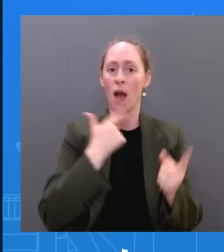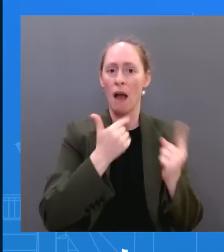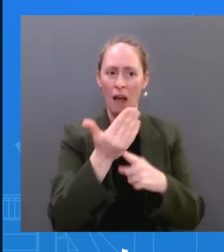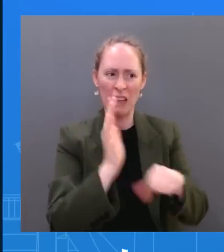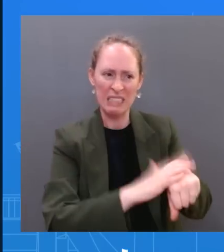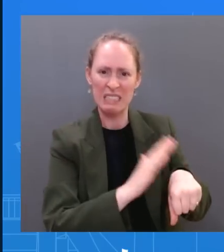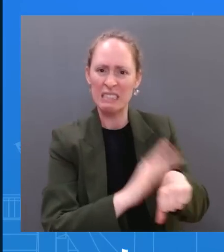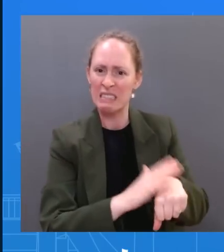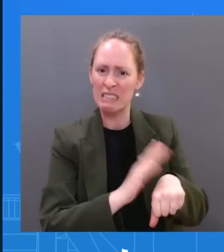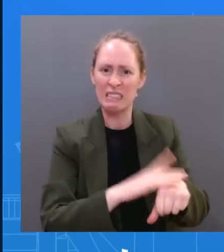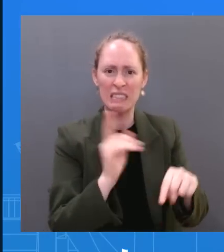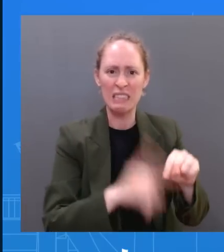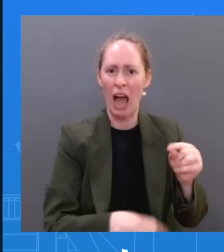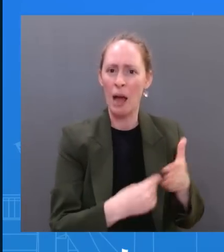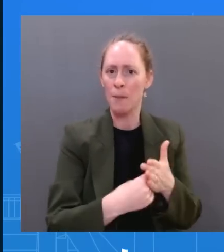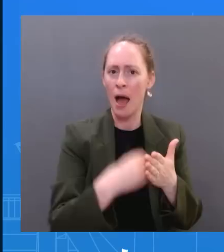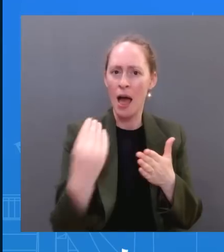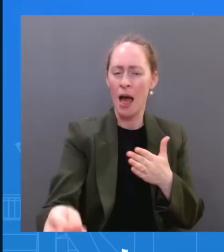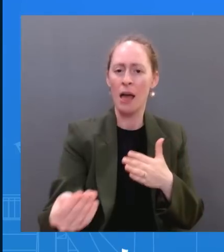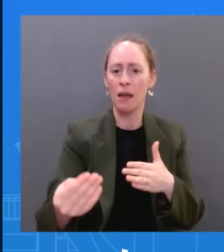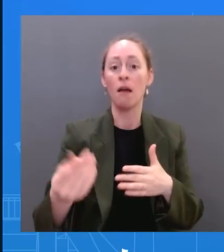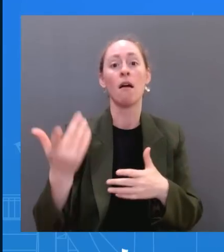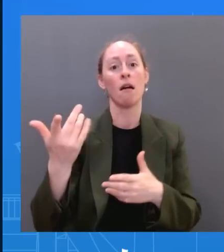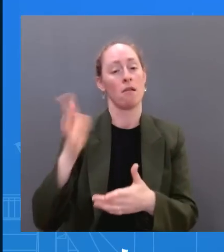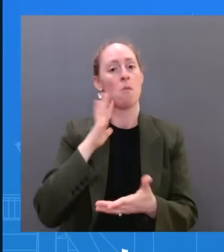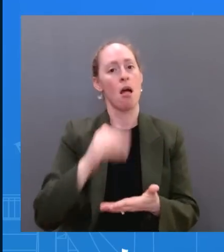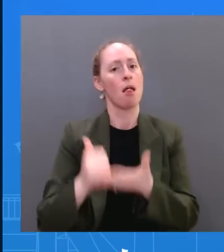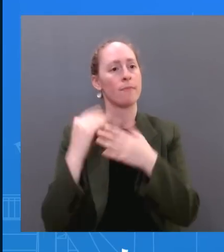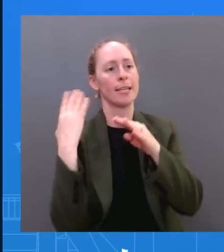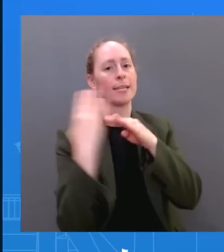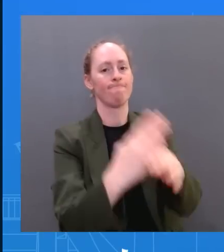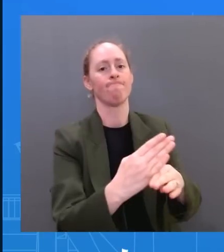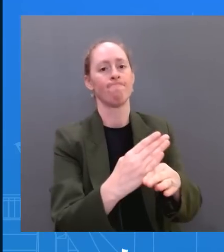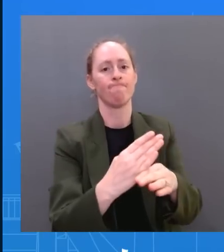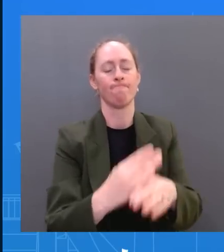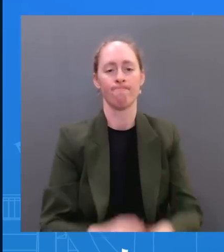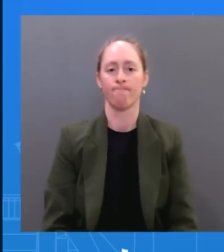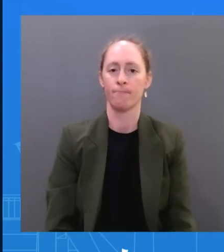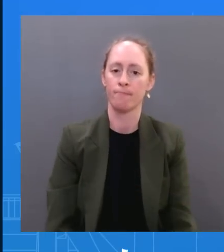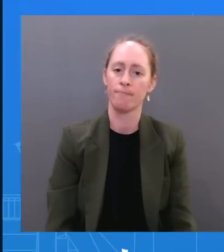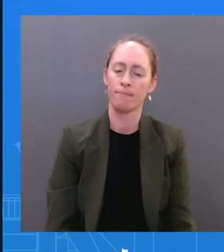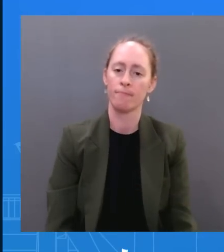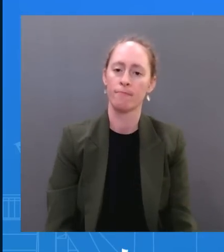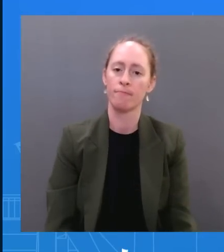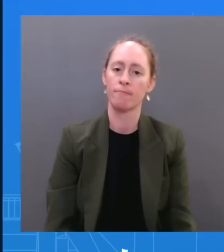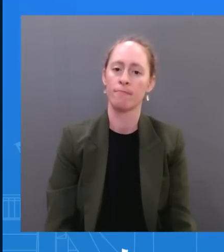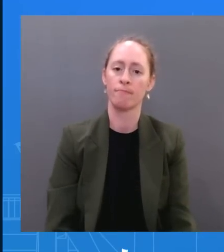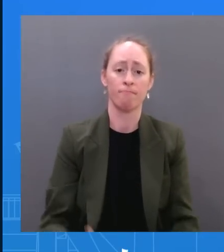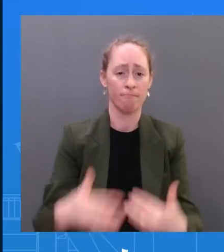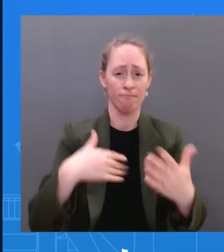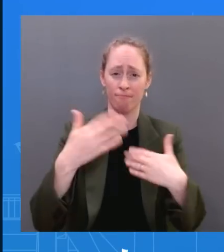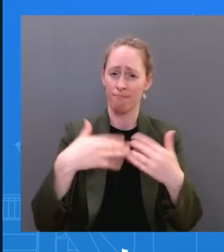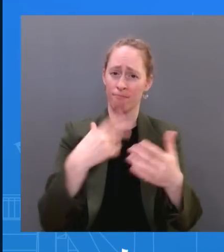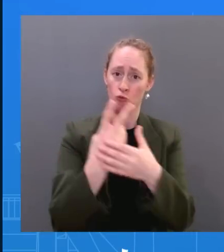When you think -- look at Democratic states and red states, it has been effective. When you think about this so-called boy --